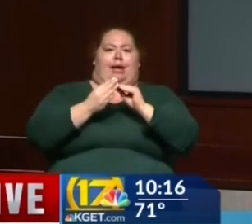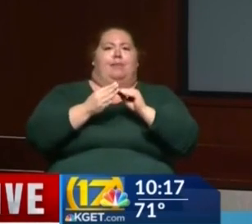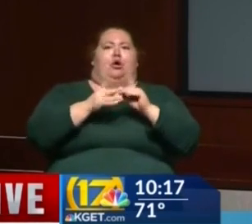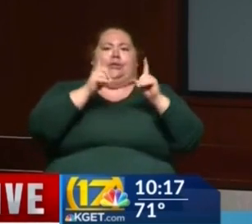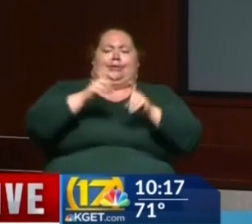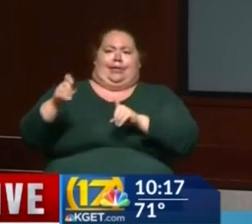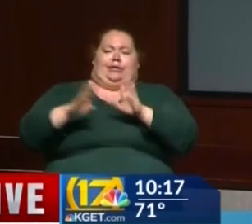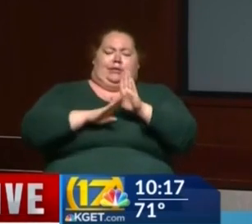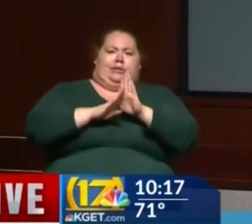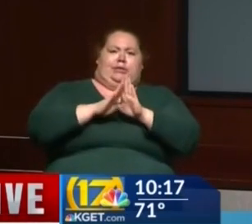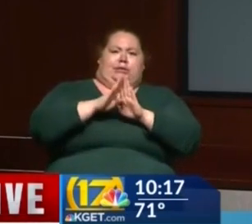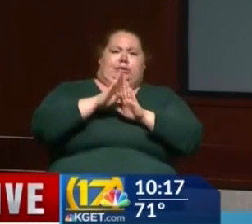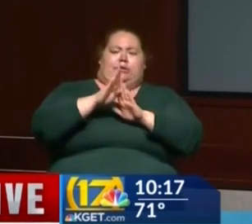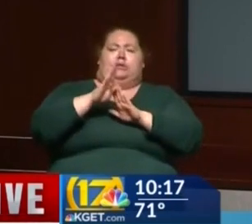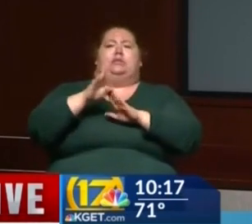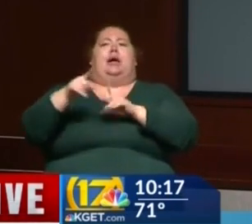SUSTAIN THE EFFORTS WE ARE